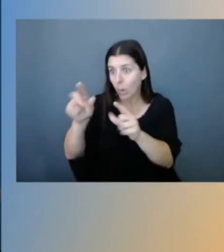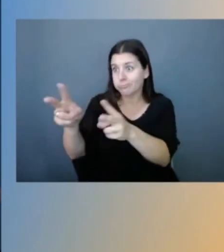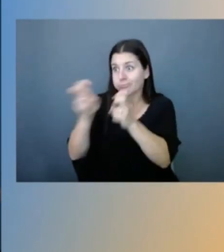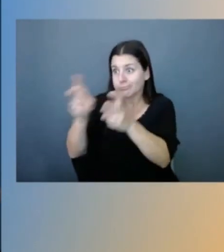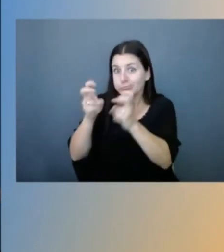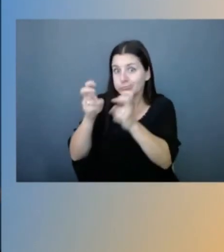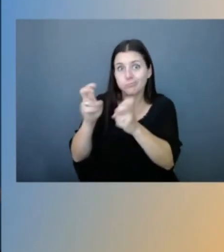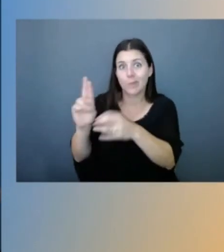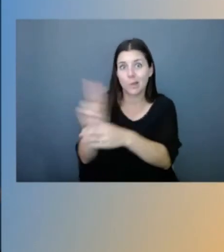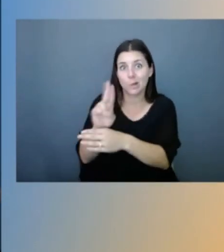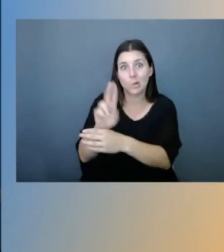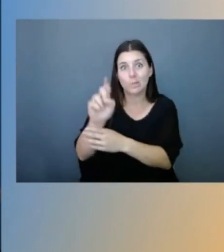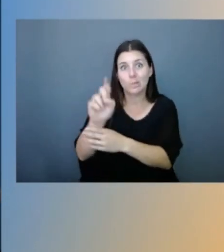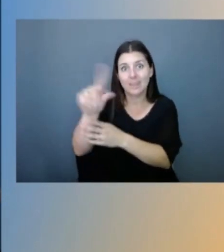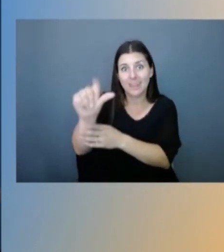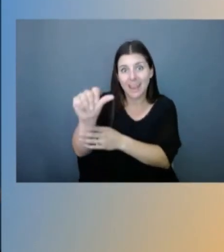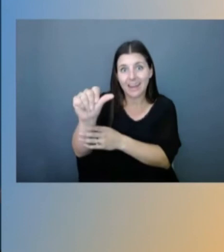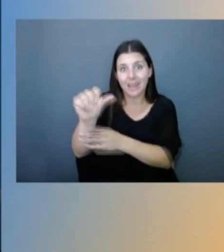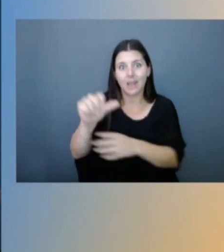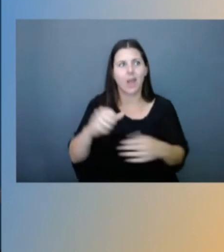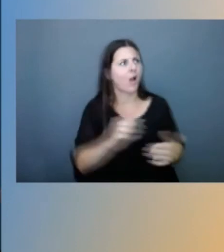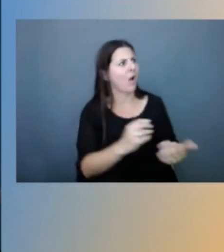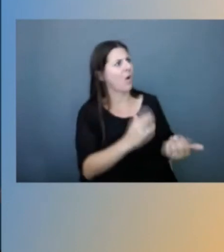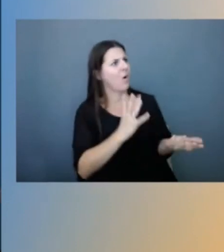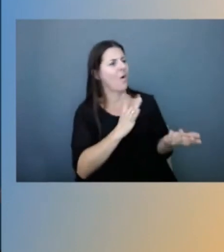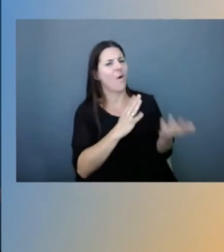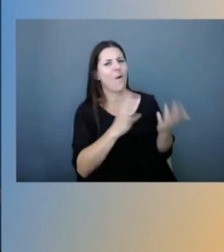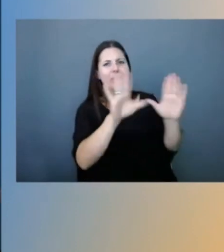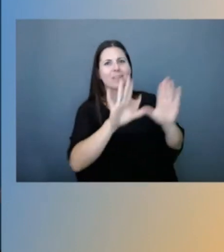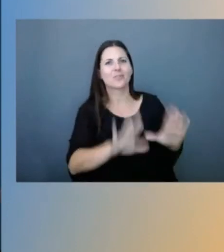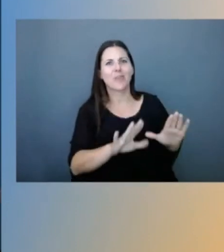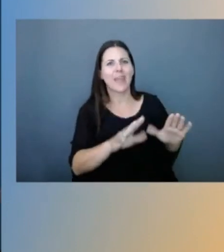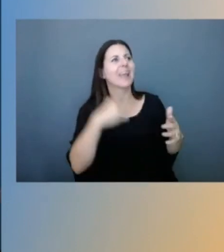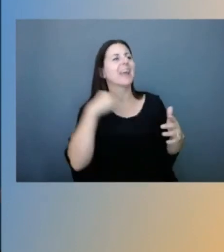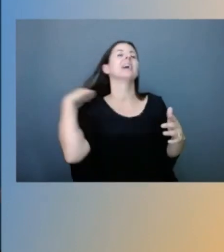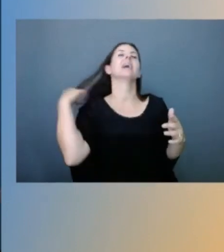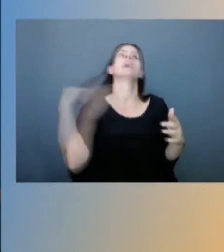It's really like we're democratizing these data sets for everyone to use.